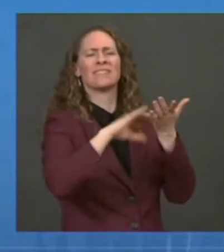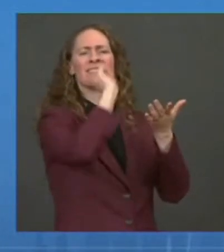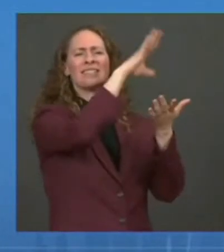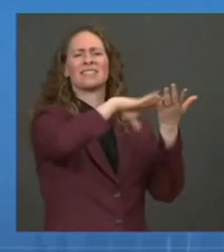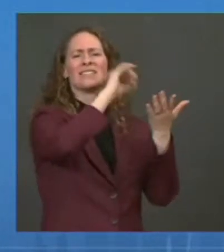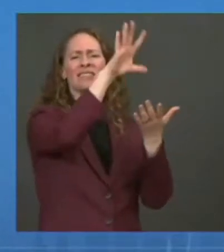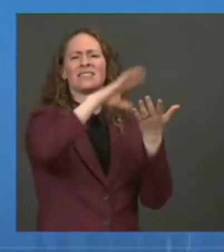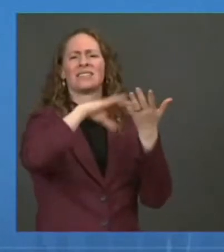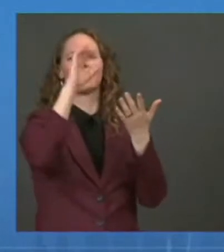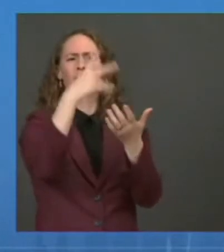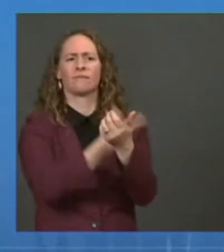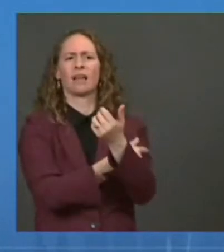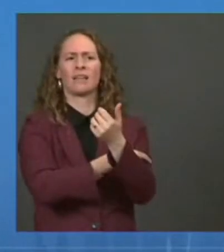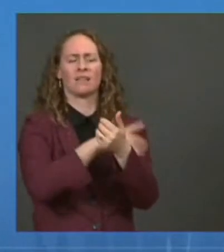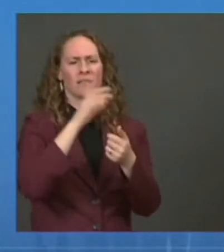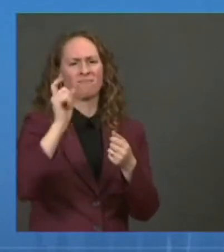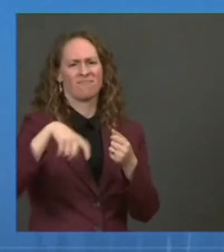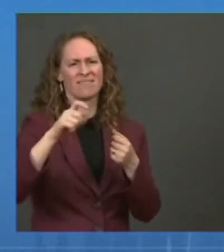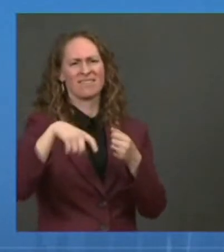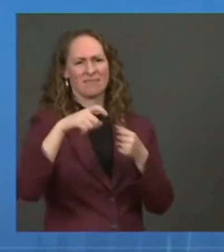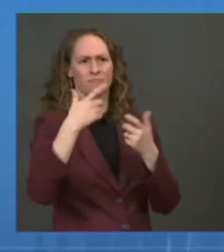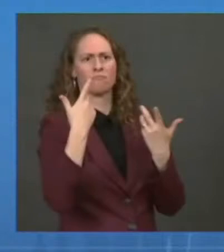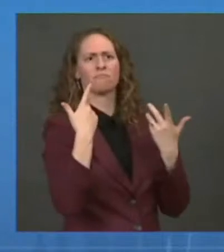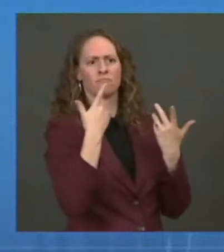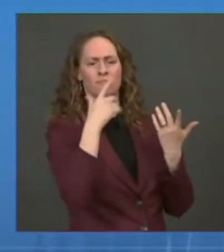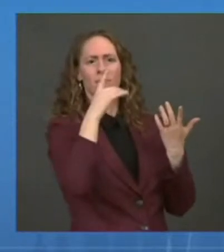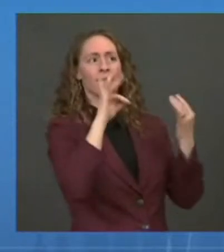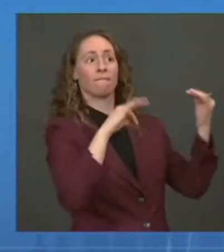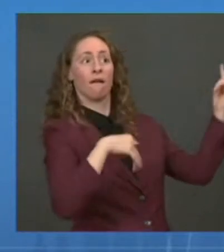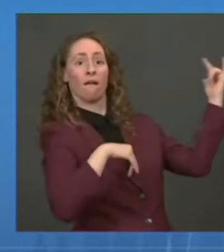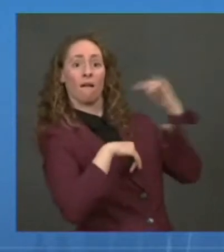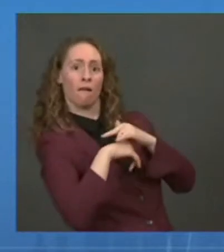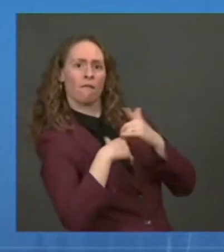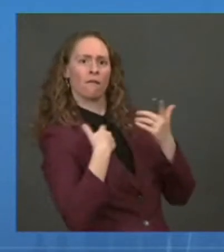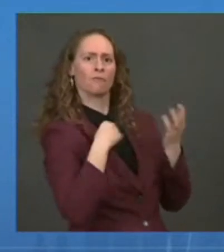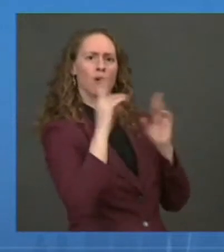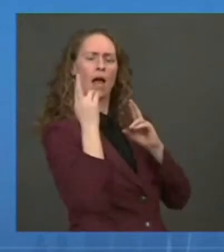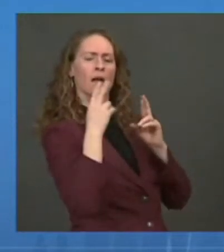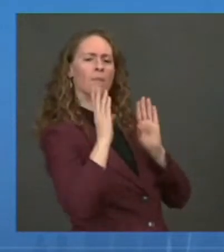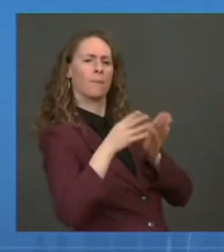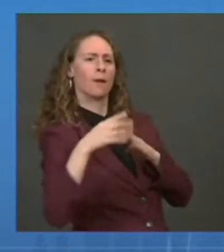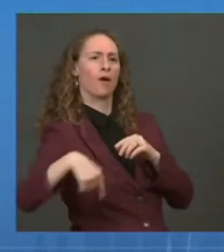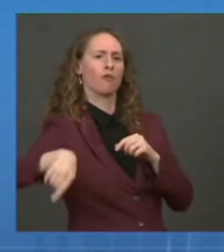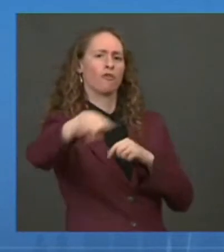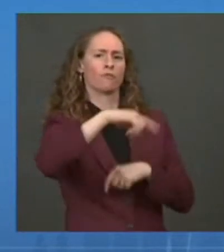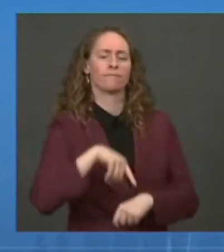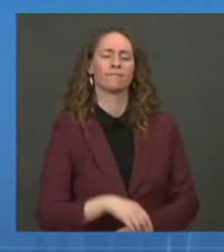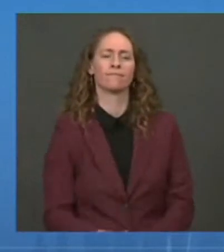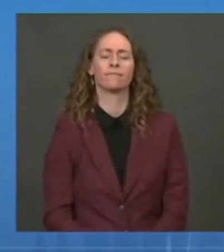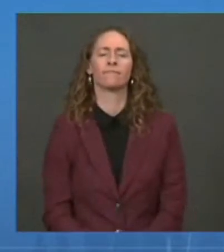TRAVEL RULES FOR PEOPLE COMING INTO THE UNITED STATES.